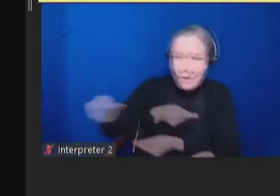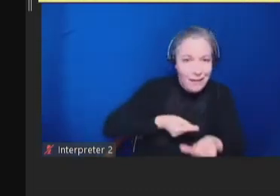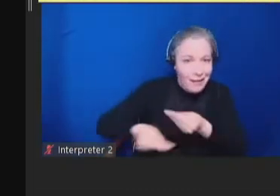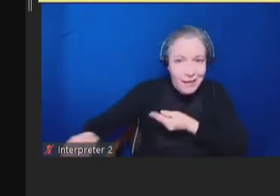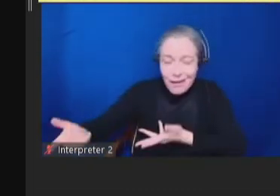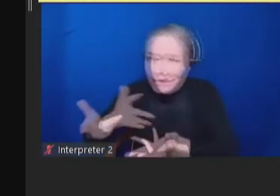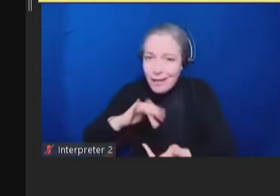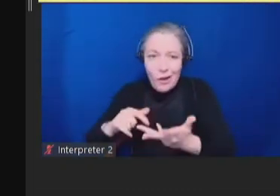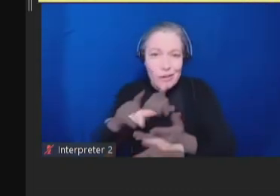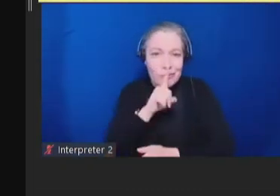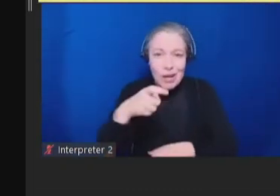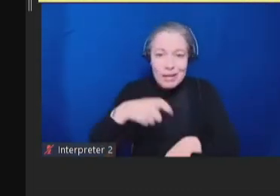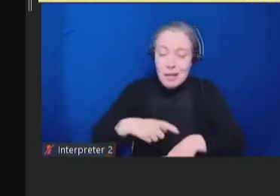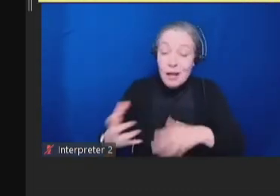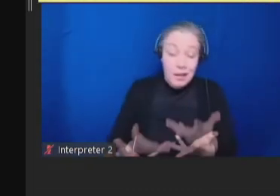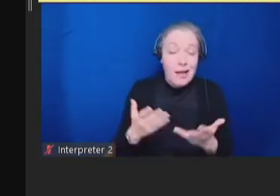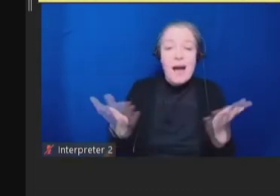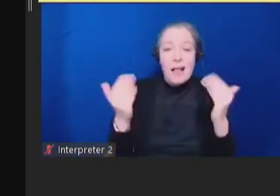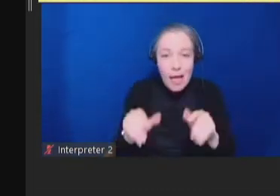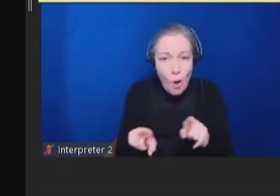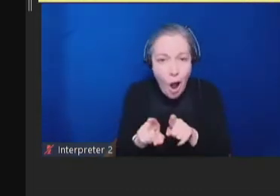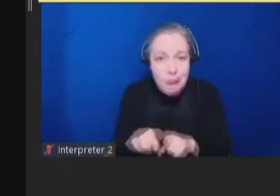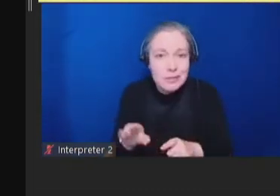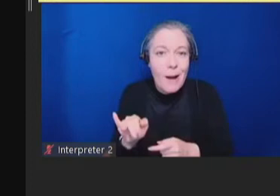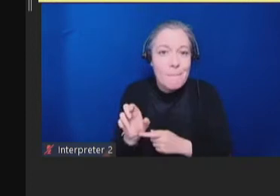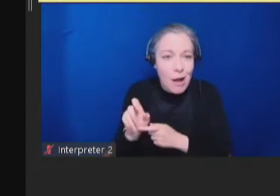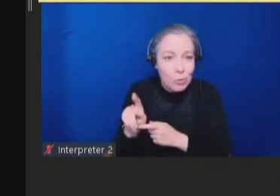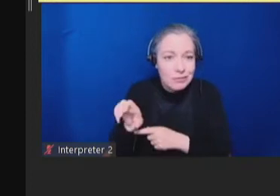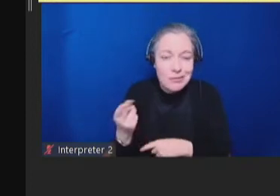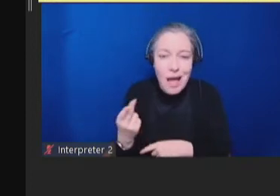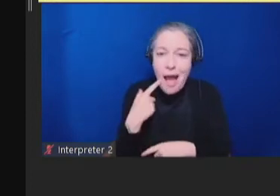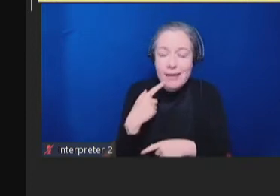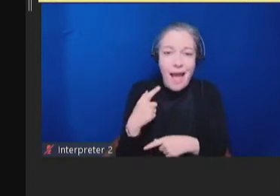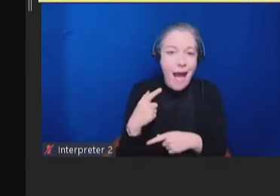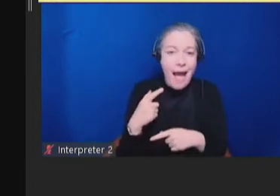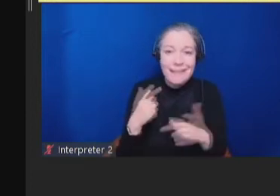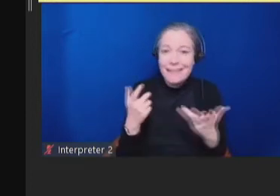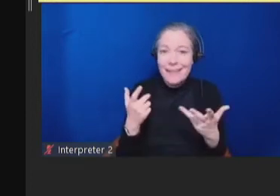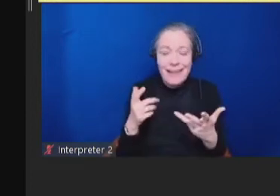now, BioNTech had the added small distraction to make mRNA vaccines to save the world from